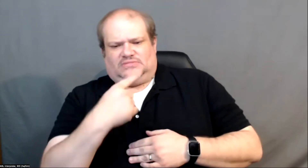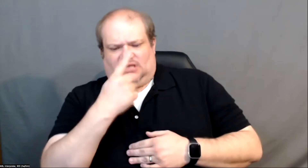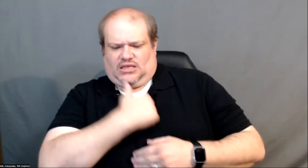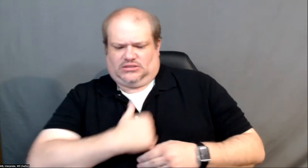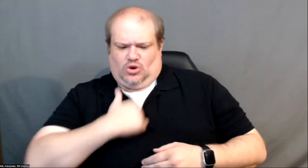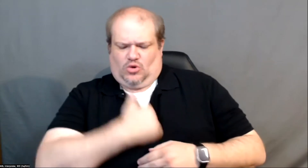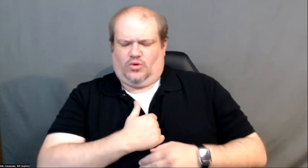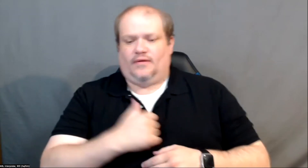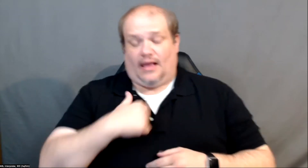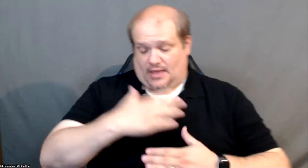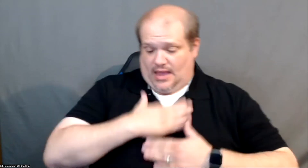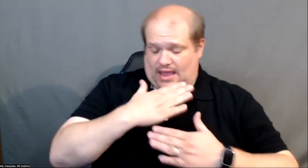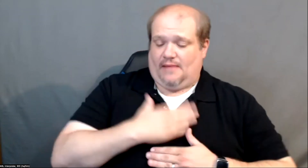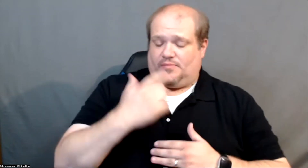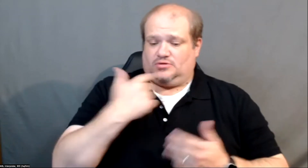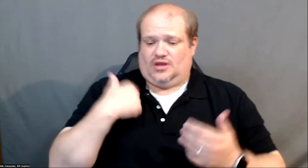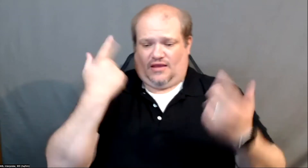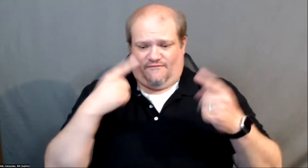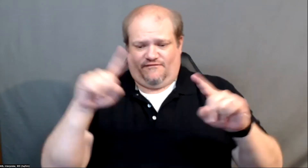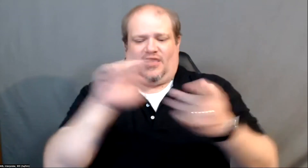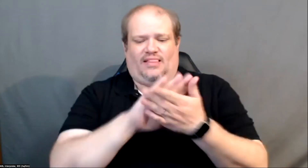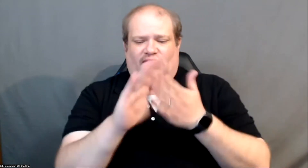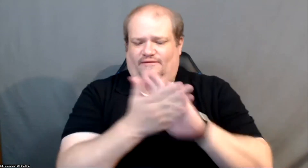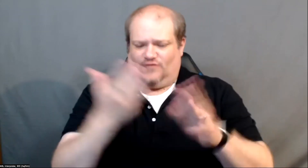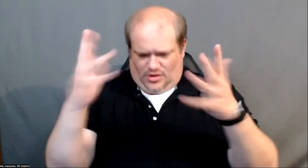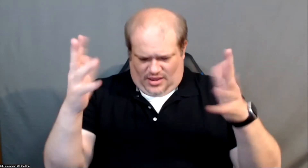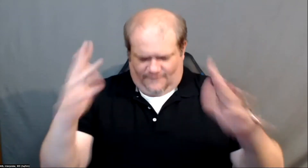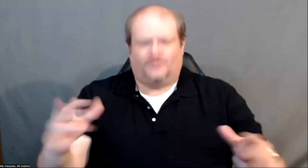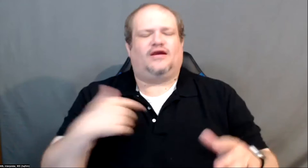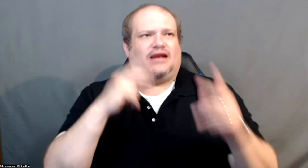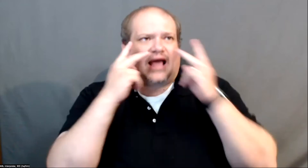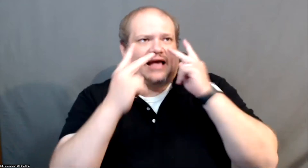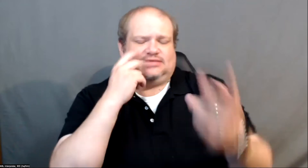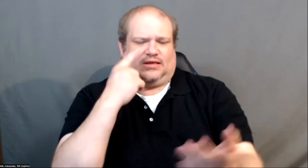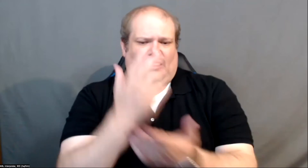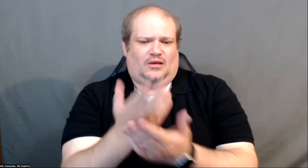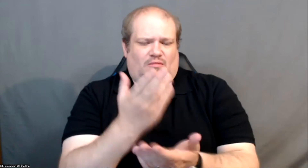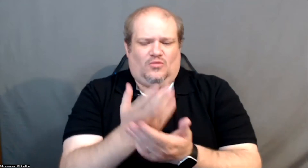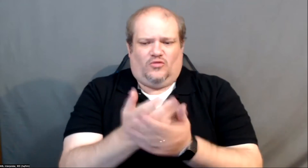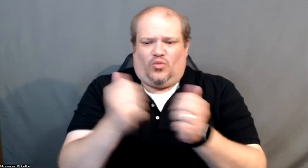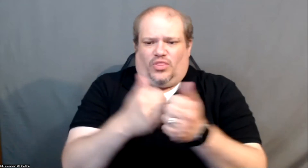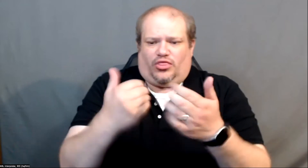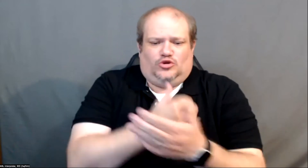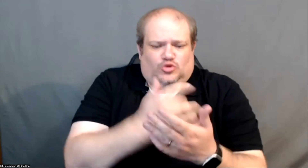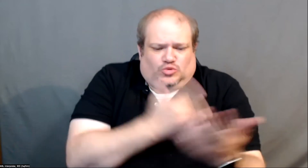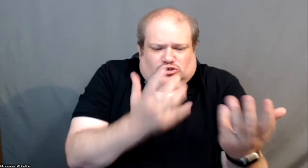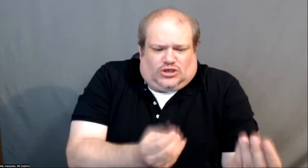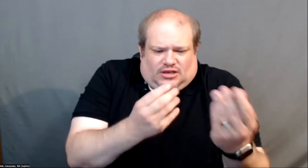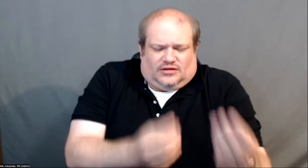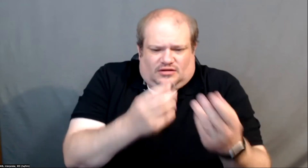I am happy to say I am finally forgiven. I see the proof in new gentlenesses. A trail of forget-me-nots.